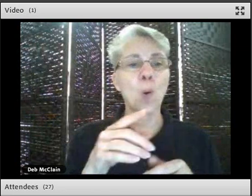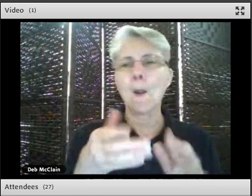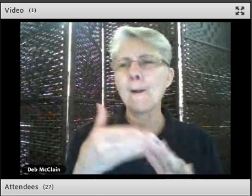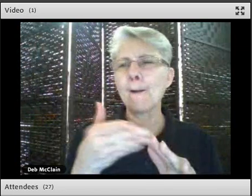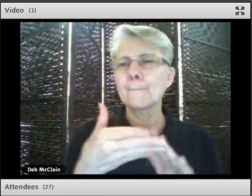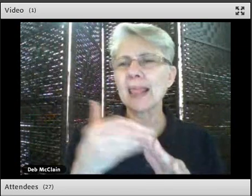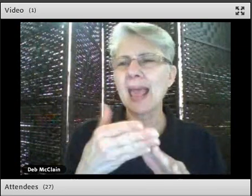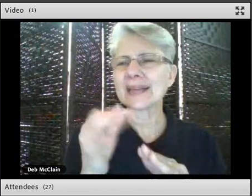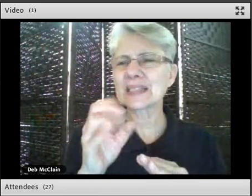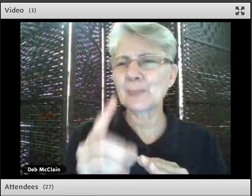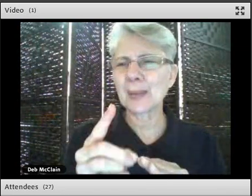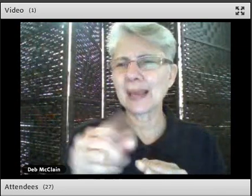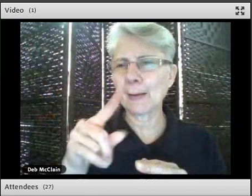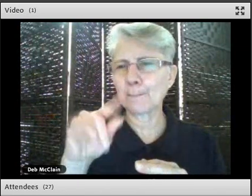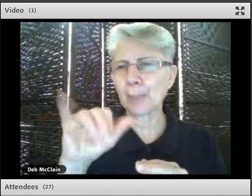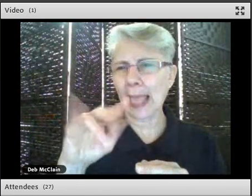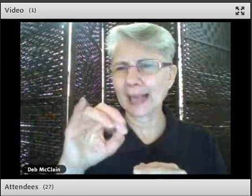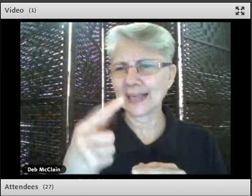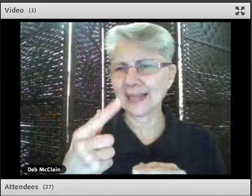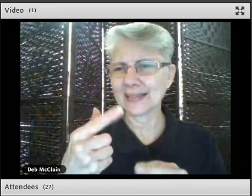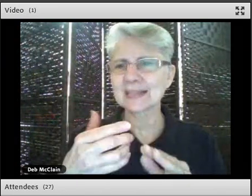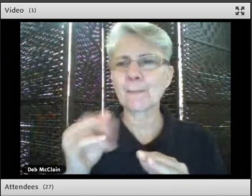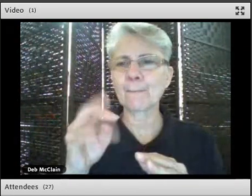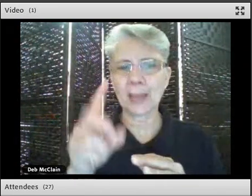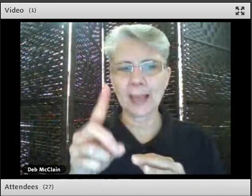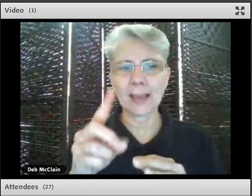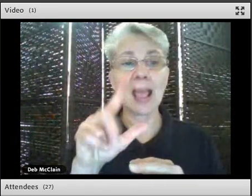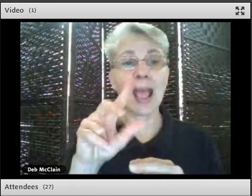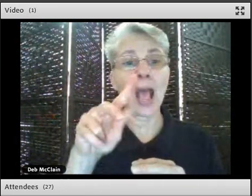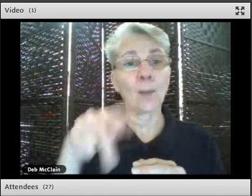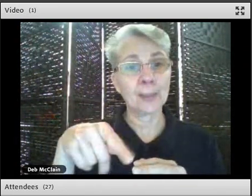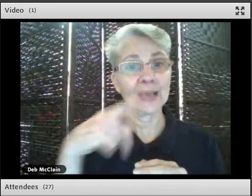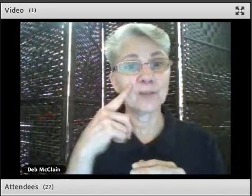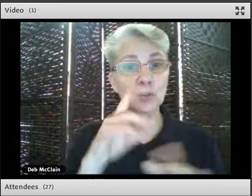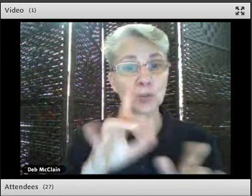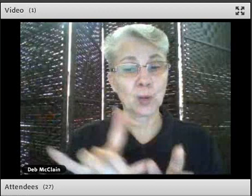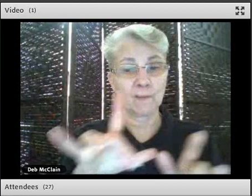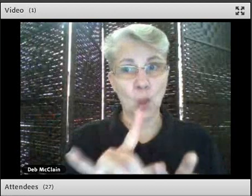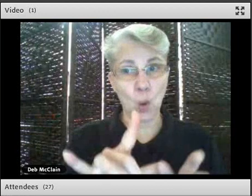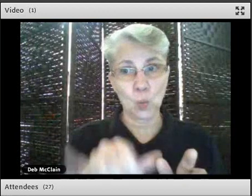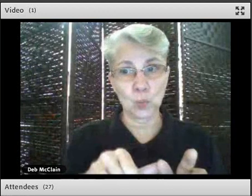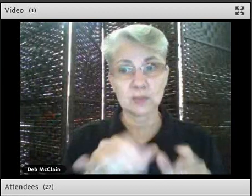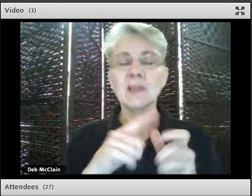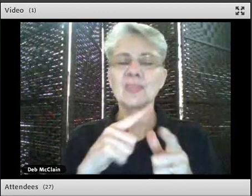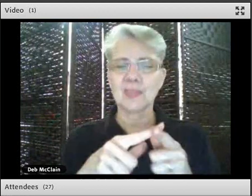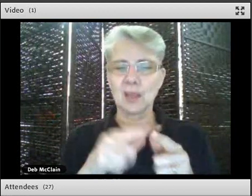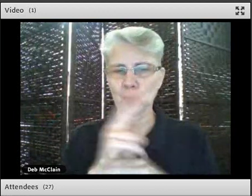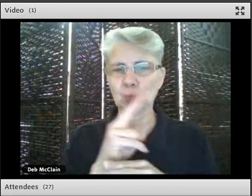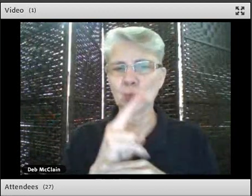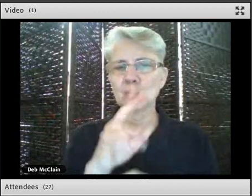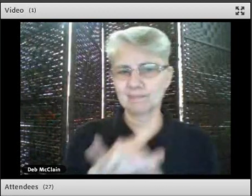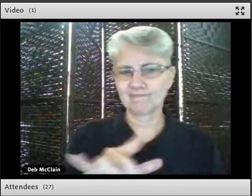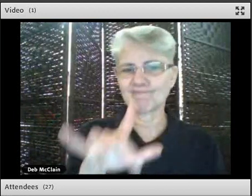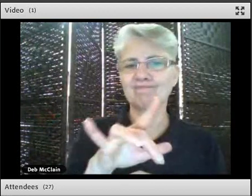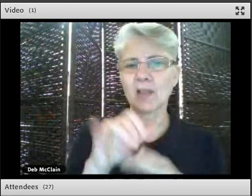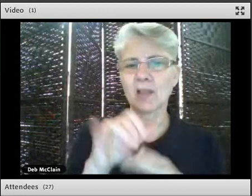then use the revolutions-per-minute style. Interestingly, for audiocassettes,